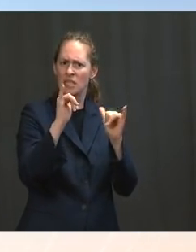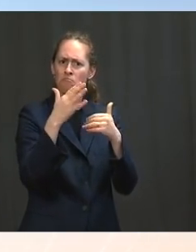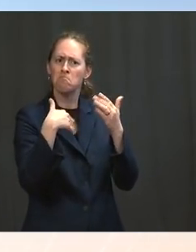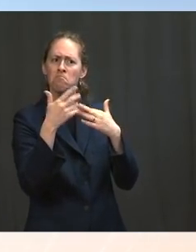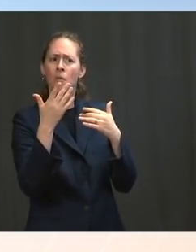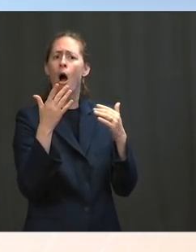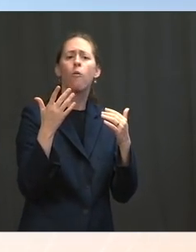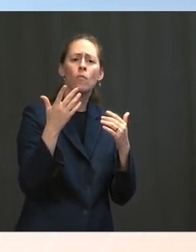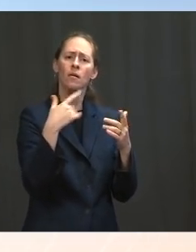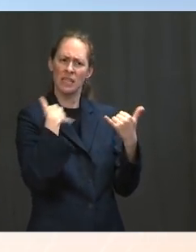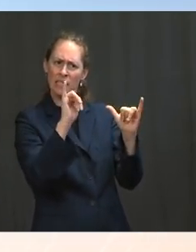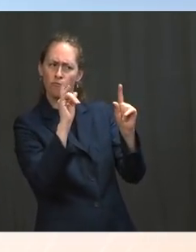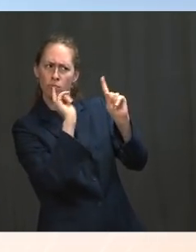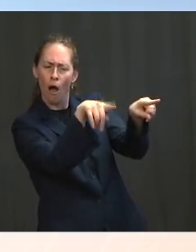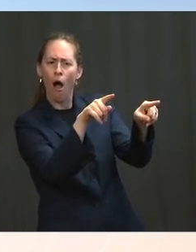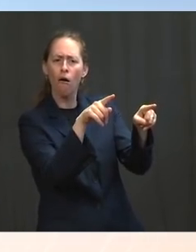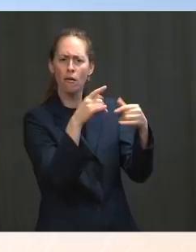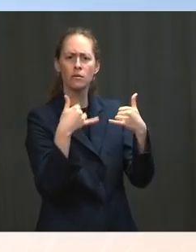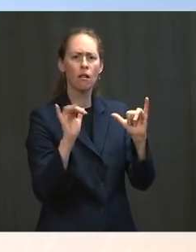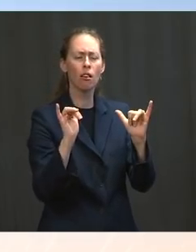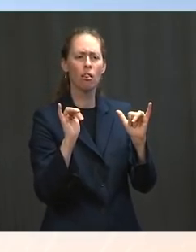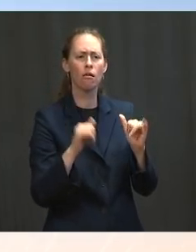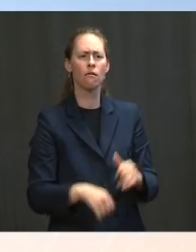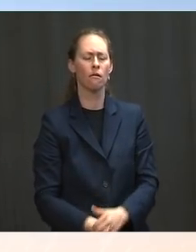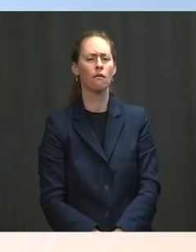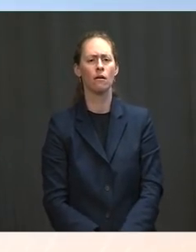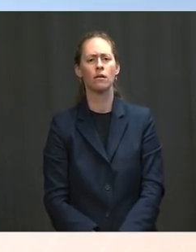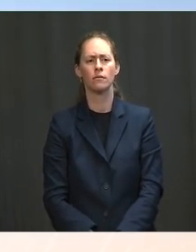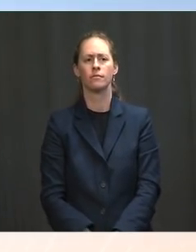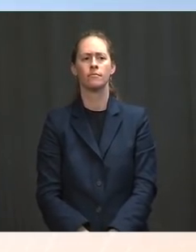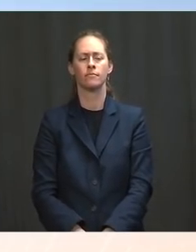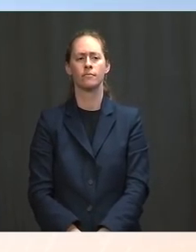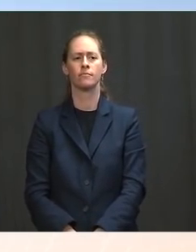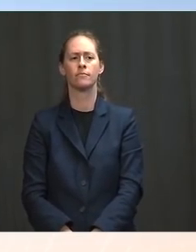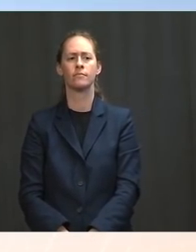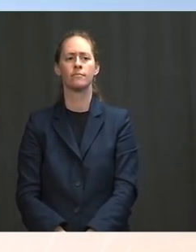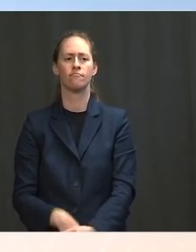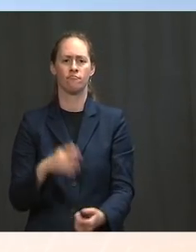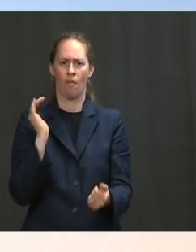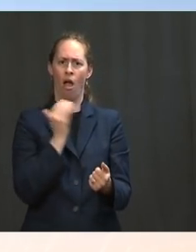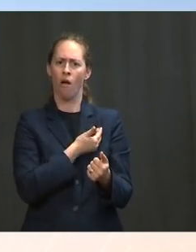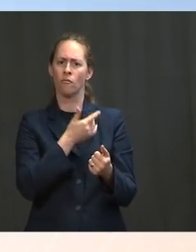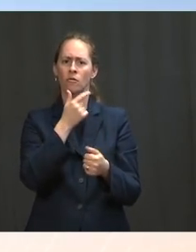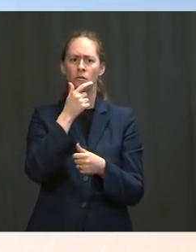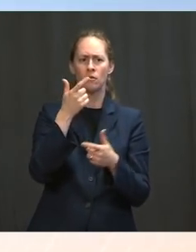in a manner and mechanism of our choosing regardless. But I think there's no question that,